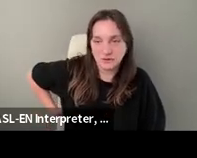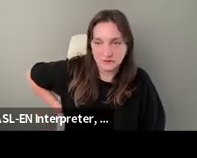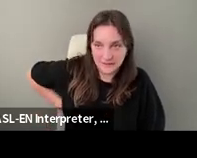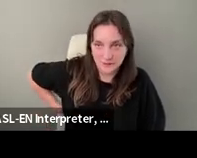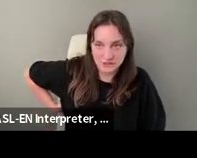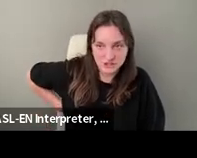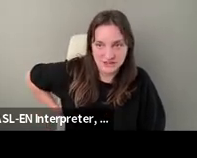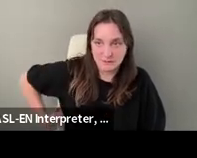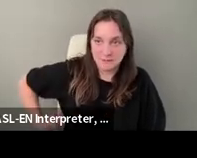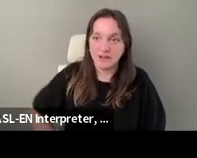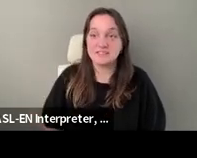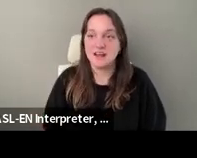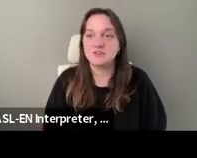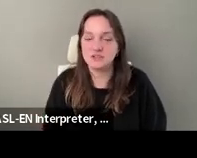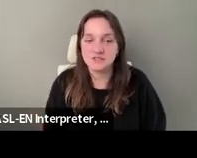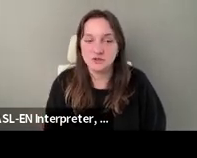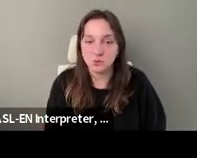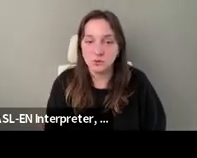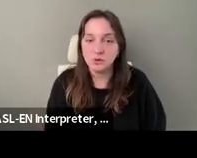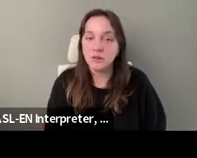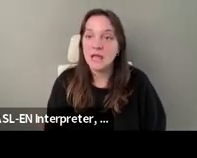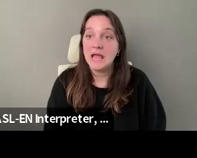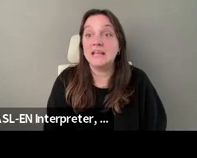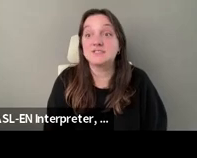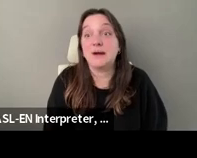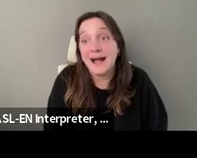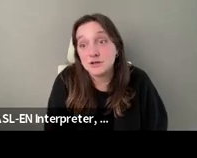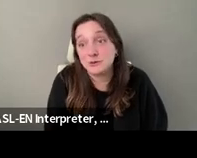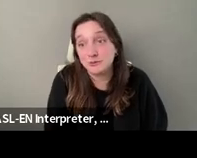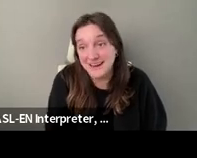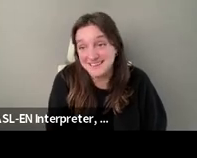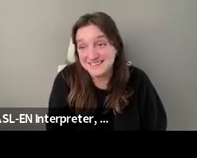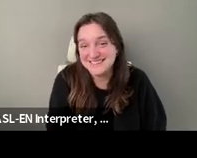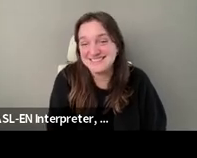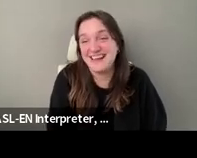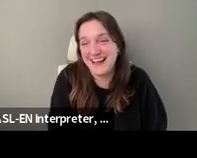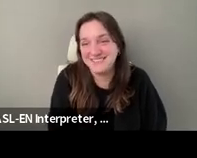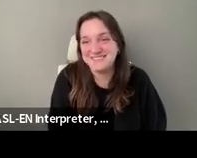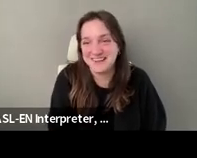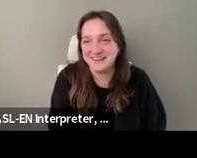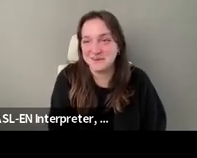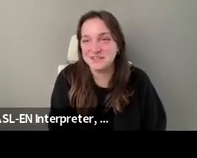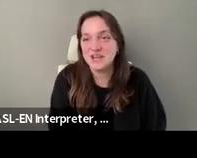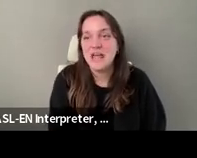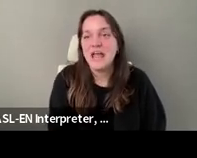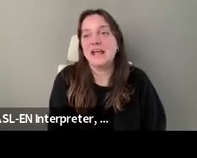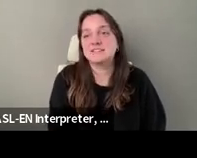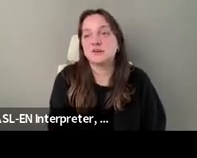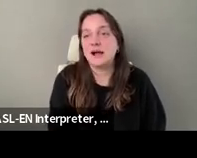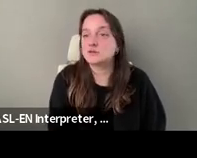not just a tool. It's their actual right to have sign language. It's their actual right to be able to communicate